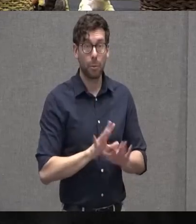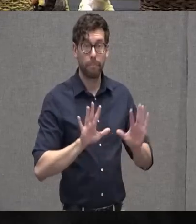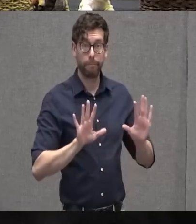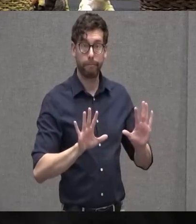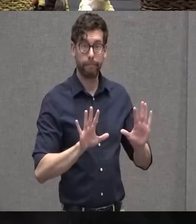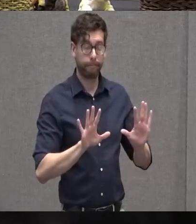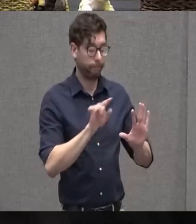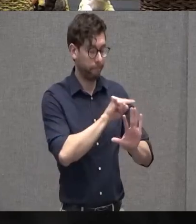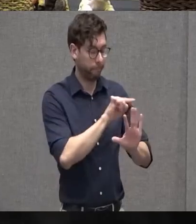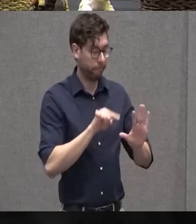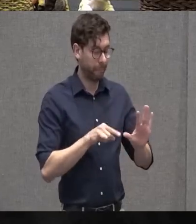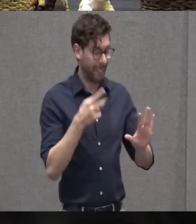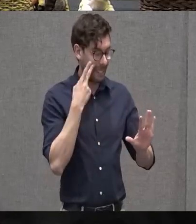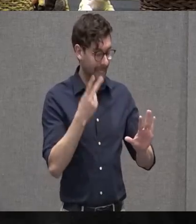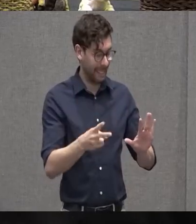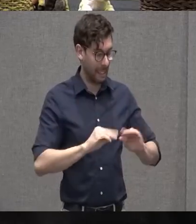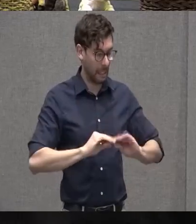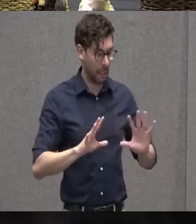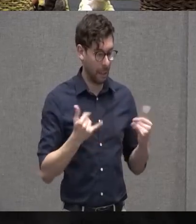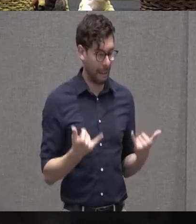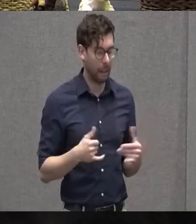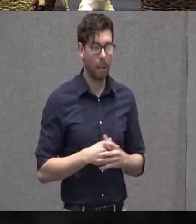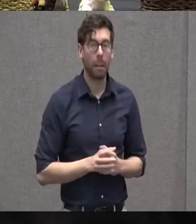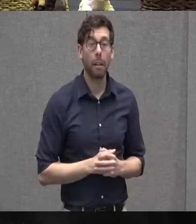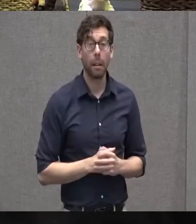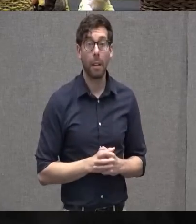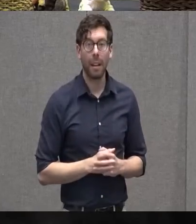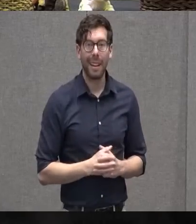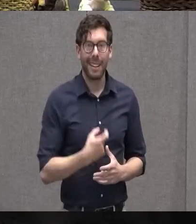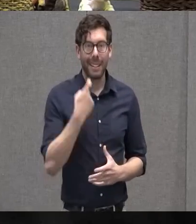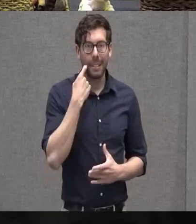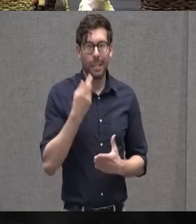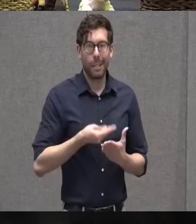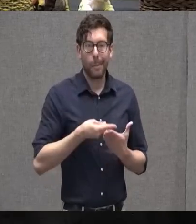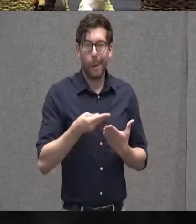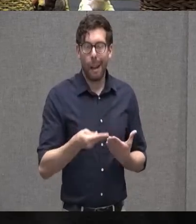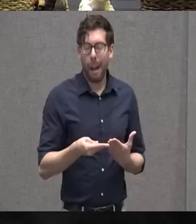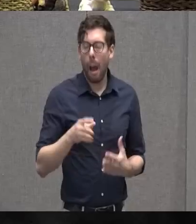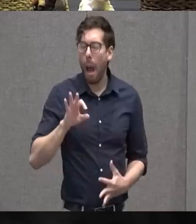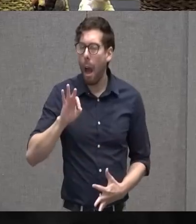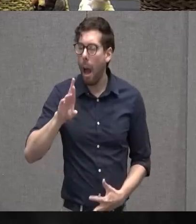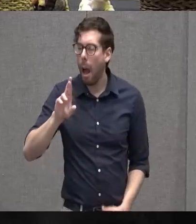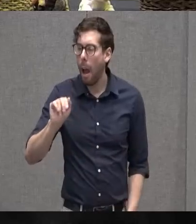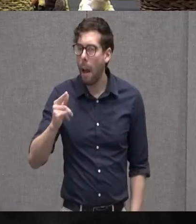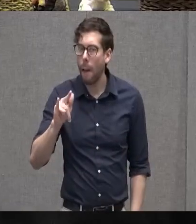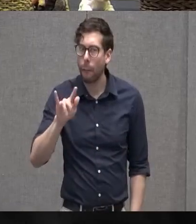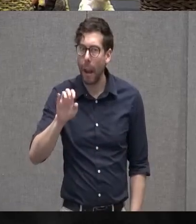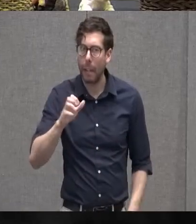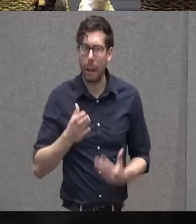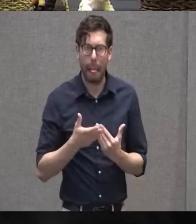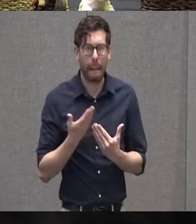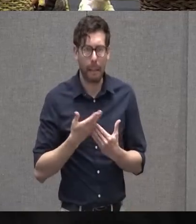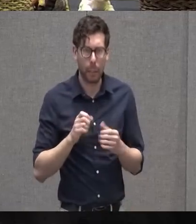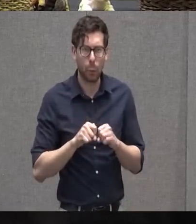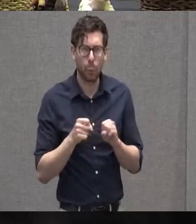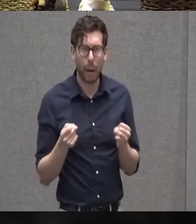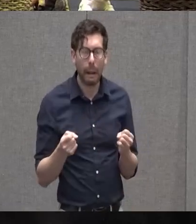and then I know I just bought this very fragile, ceramic green cat, my favorite color. Let me count backwards.